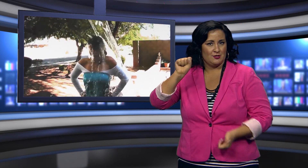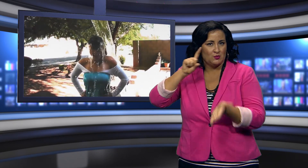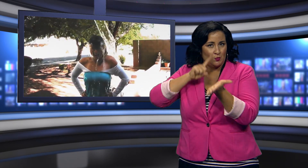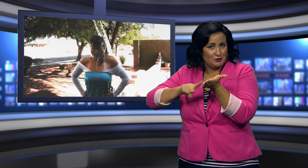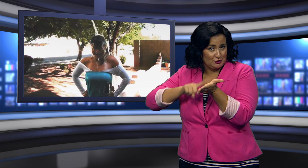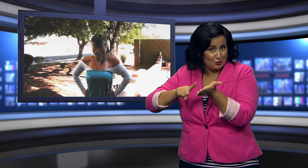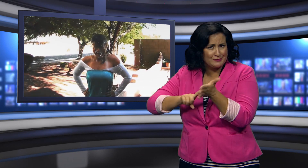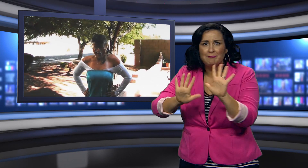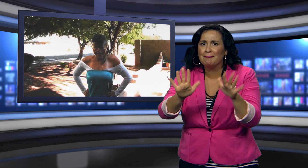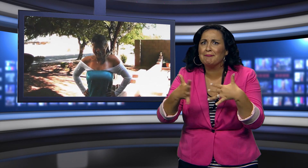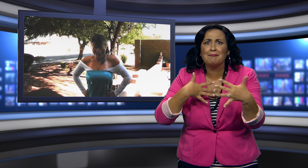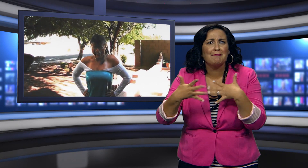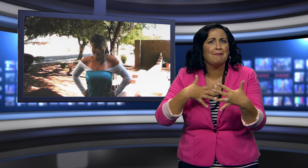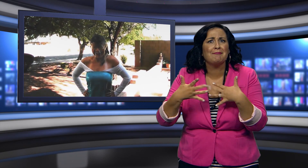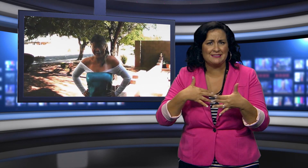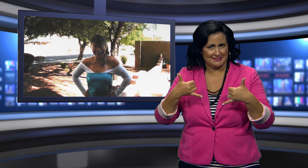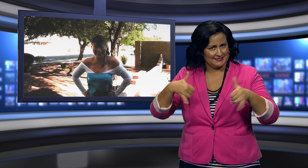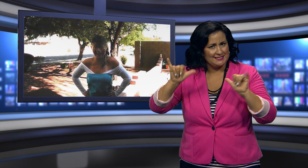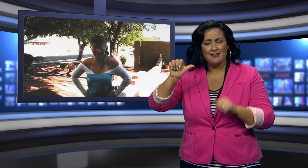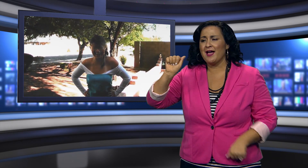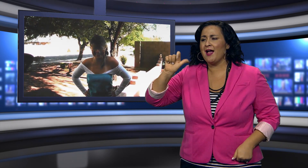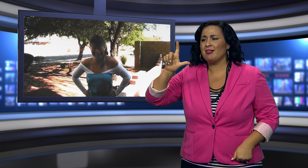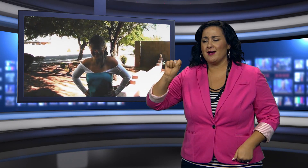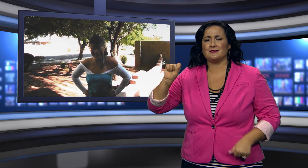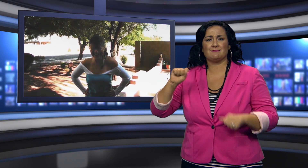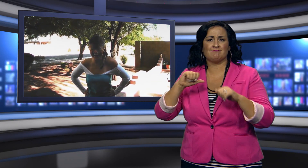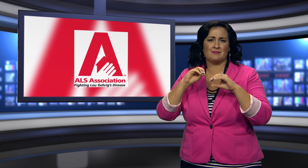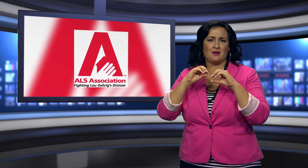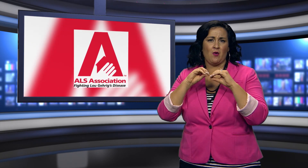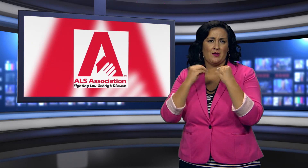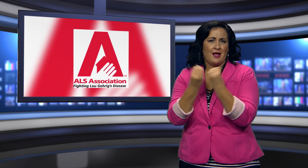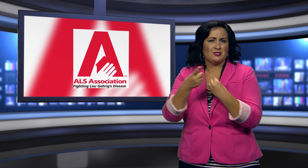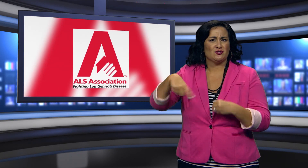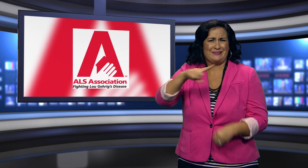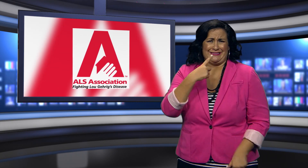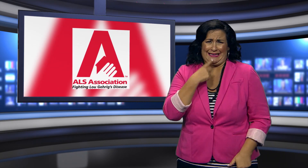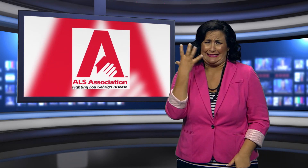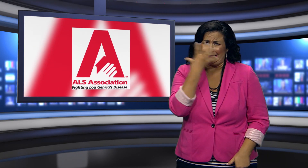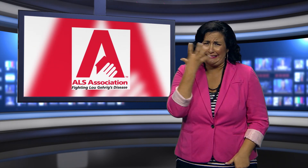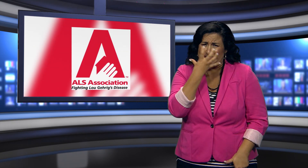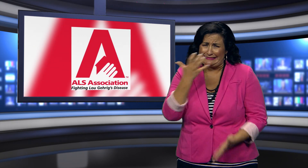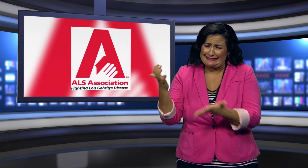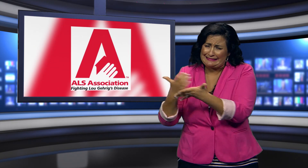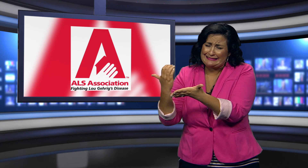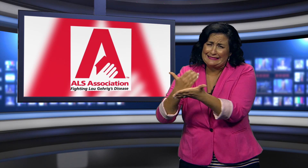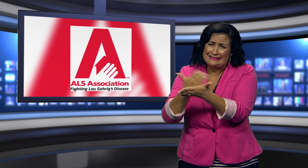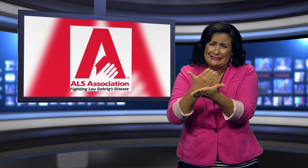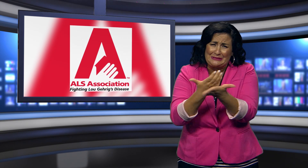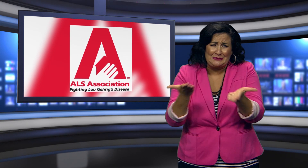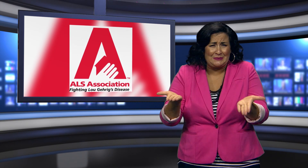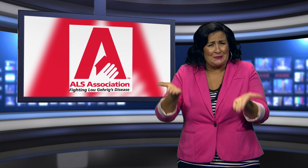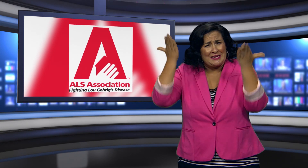ALS research, the ALS Association has actually raised over $50,000,000 towards finding